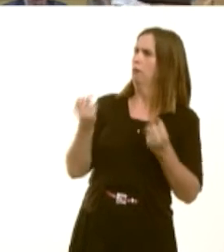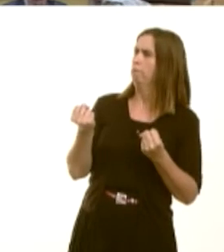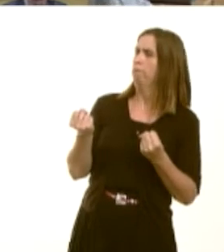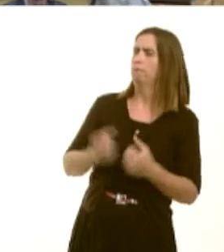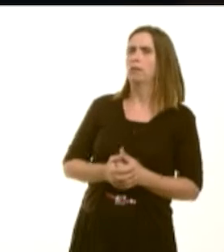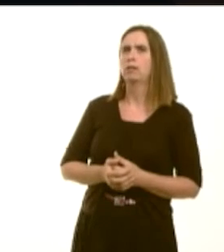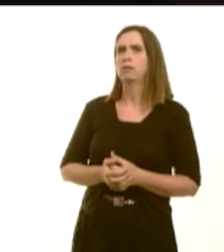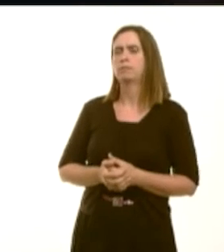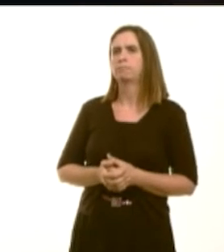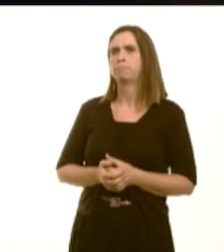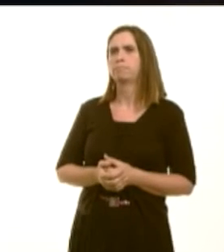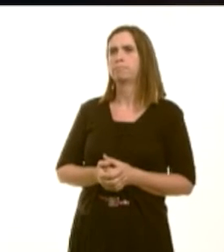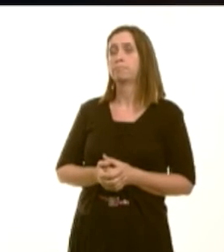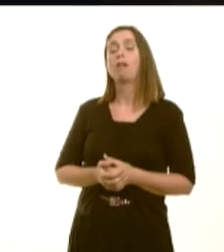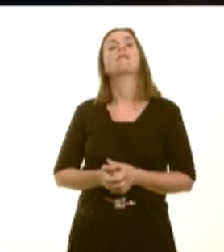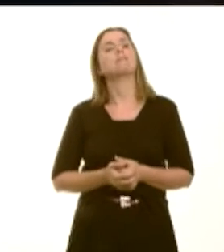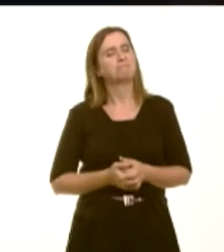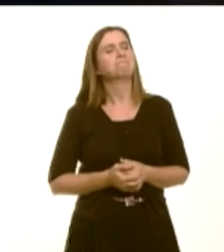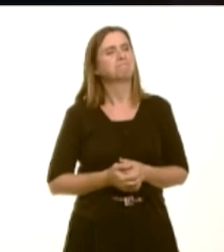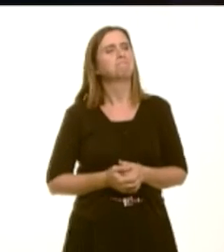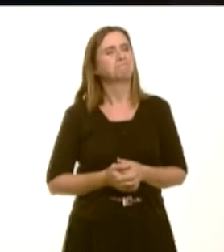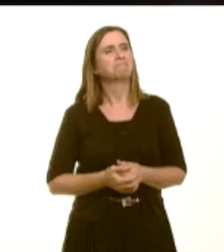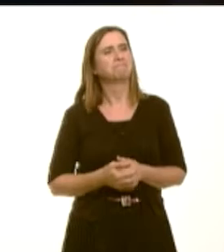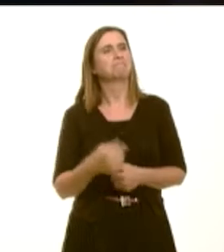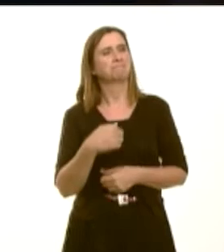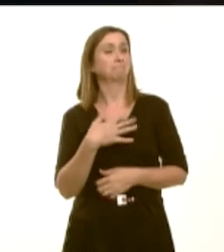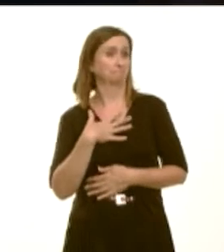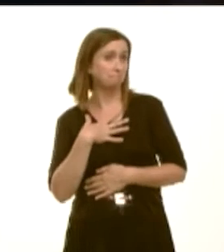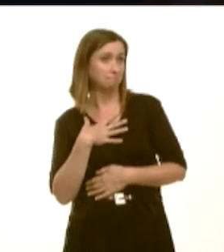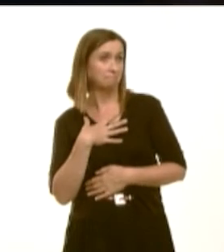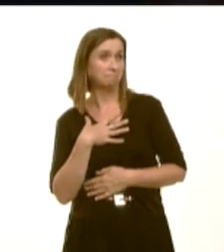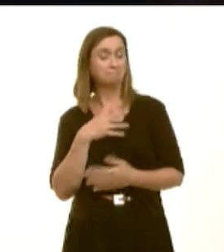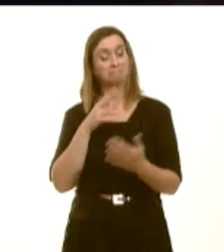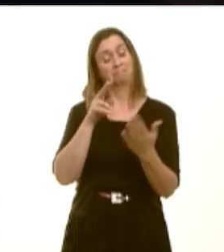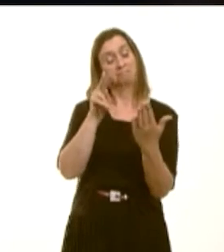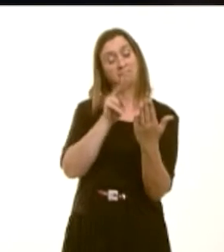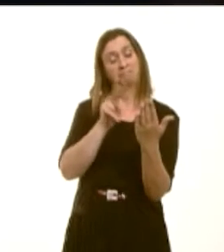As he might expect, it was a great pleasure for me to read the joint statement by the